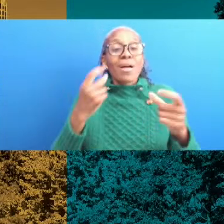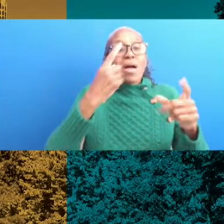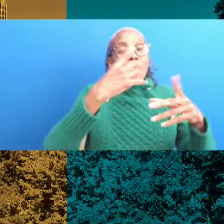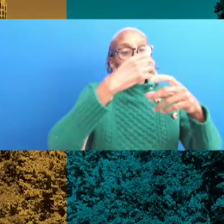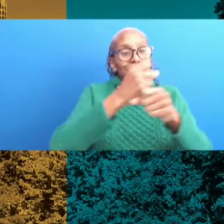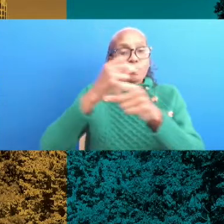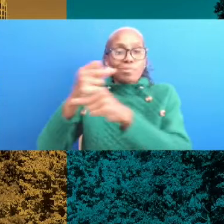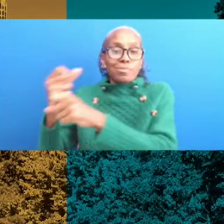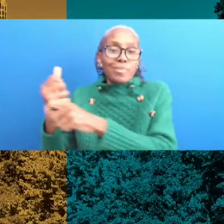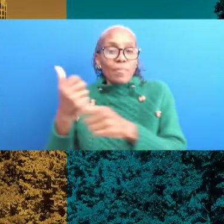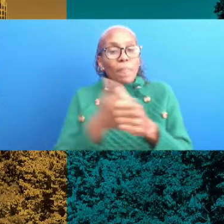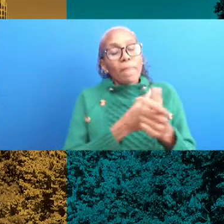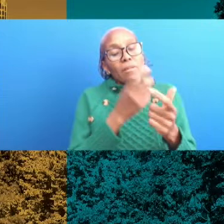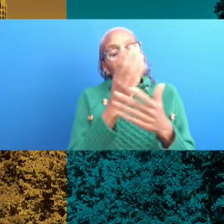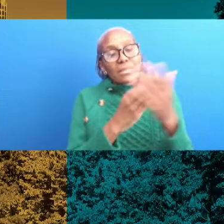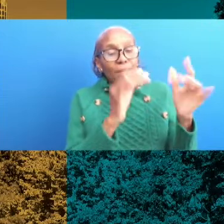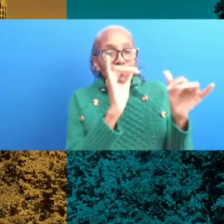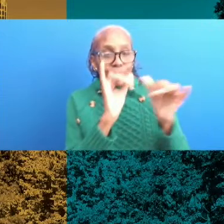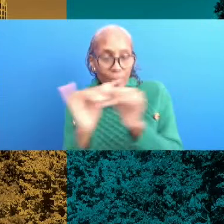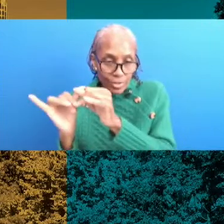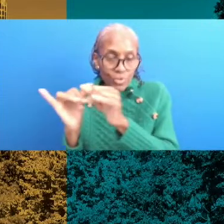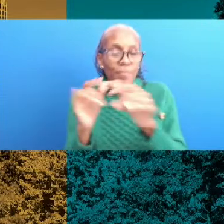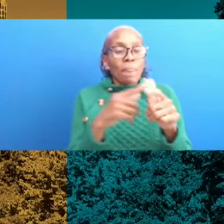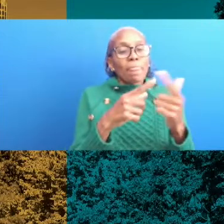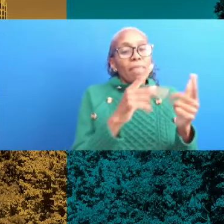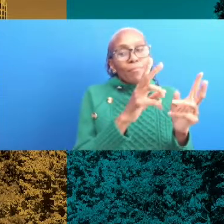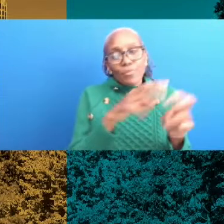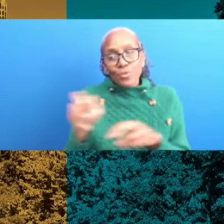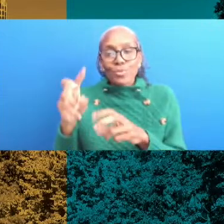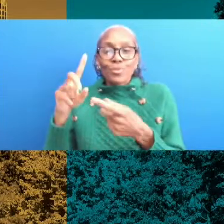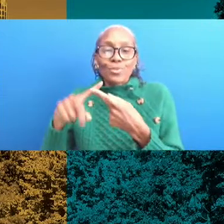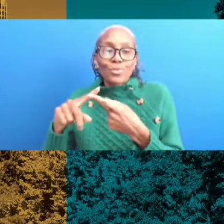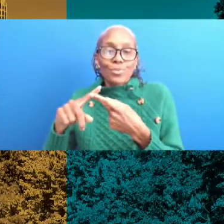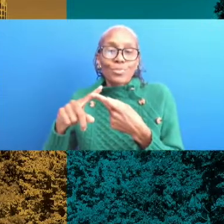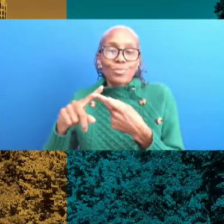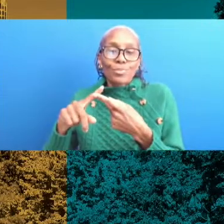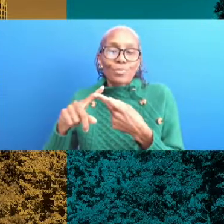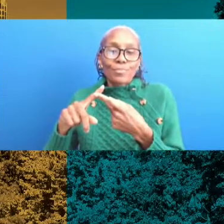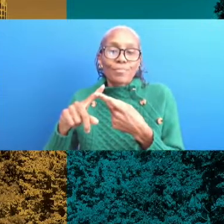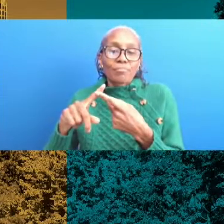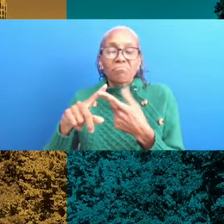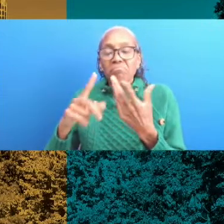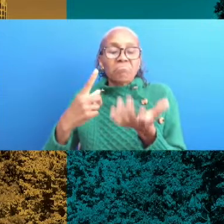WHERE WE ARE IN EACH OF THESE AREAS AT A HIGH LEVEL.